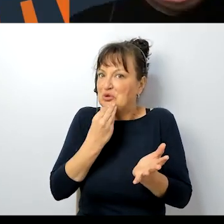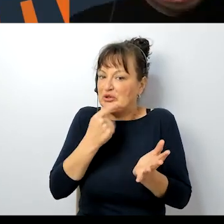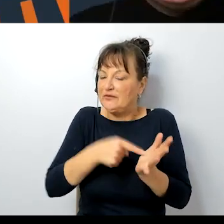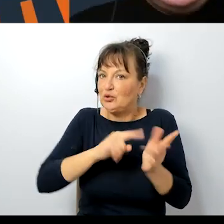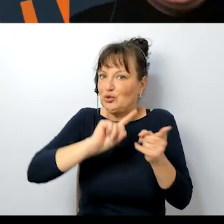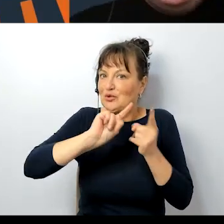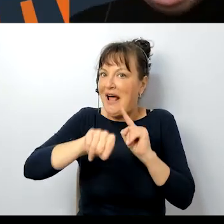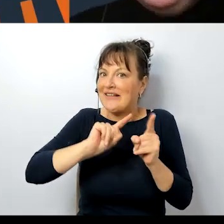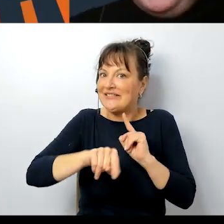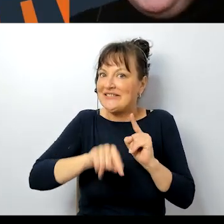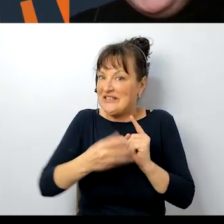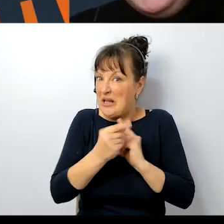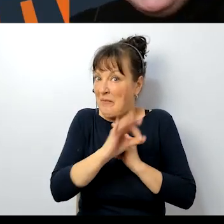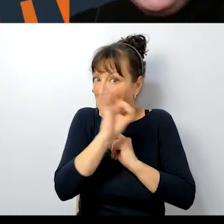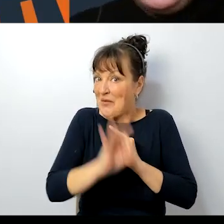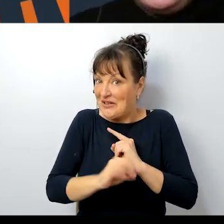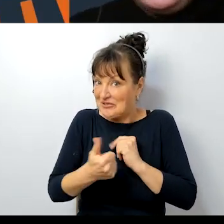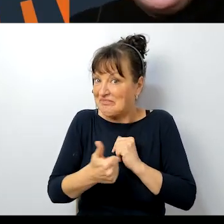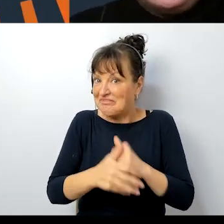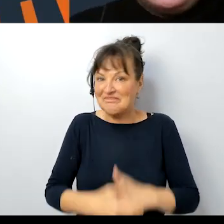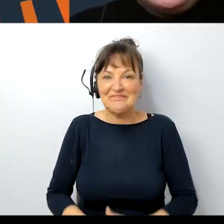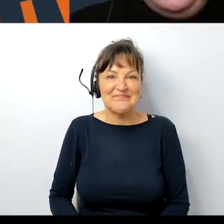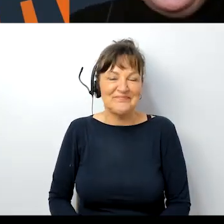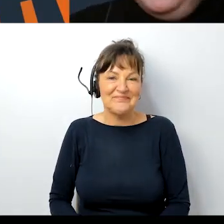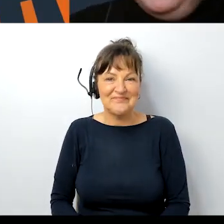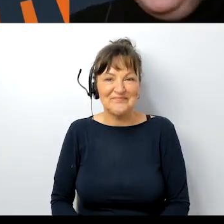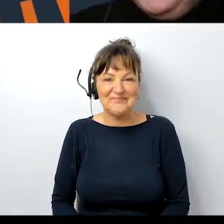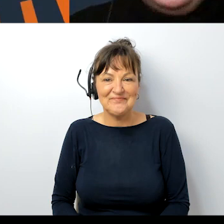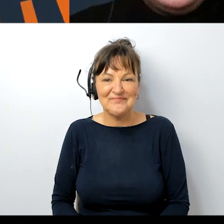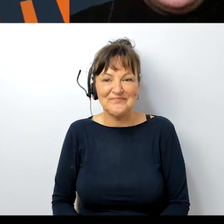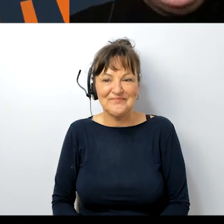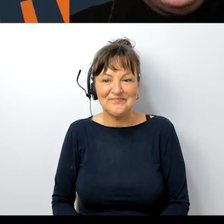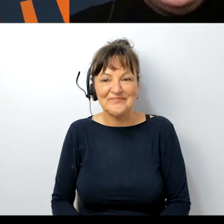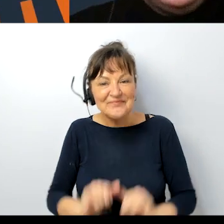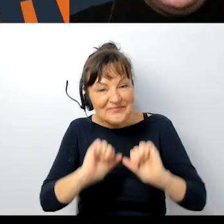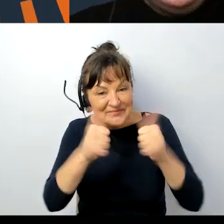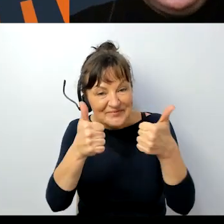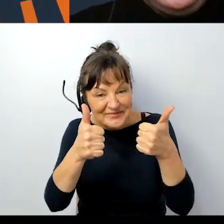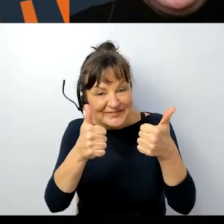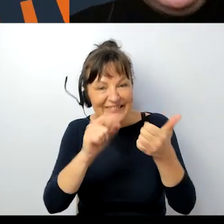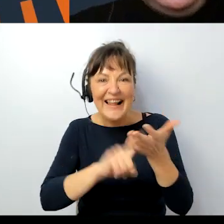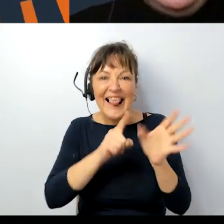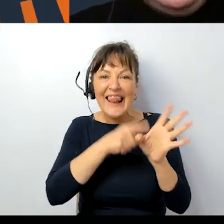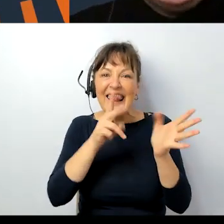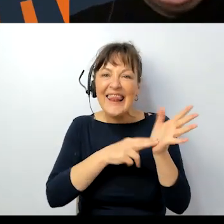because tonight is all about apprenticeships it would be quite good to to have a look at